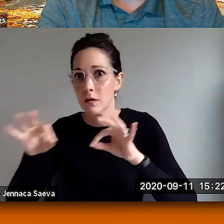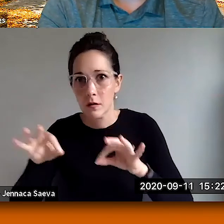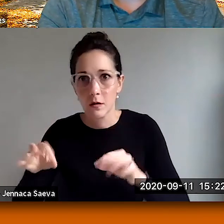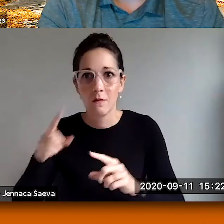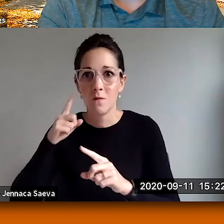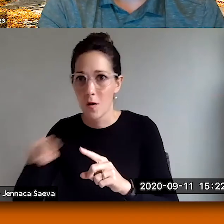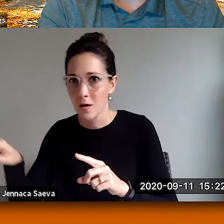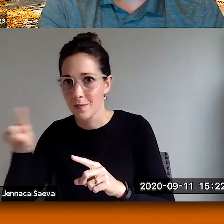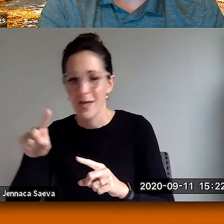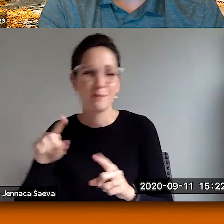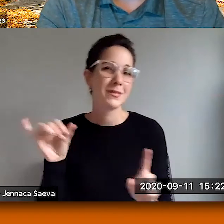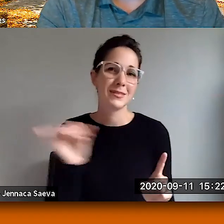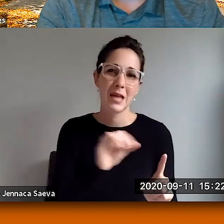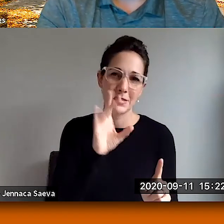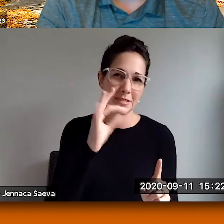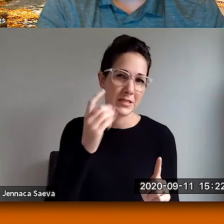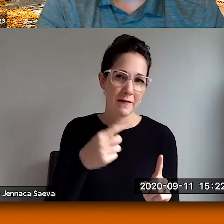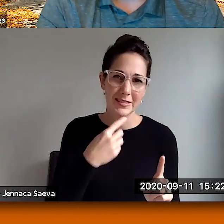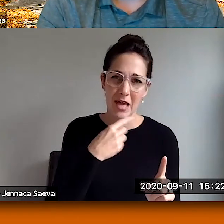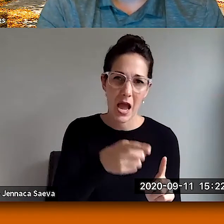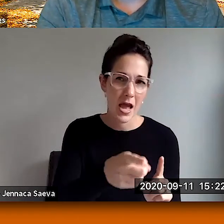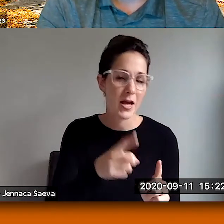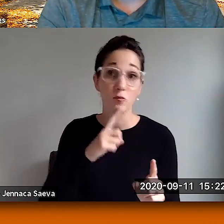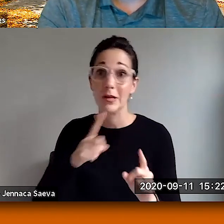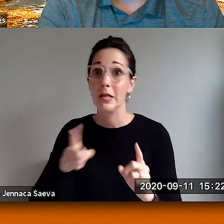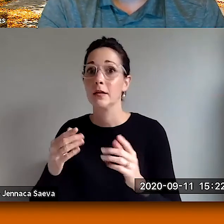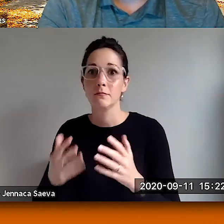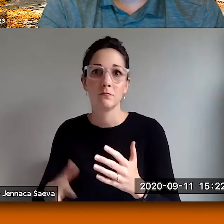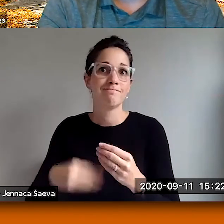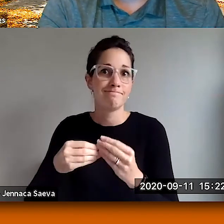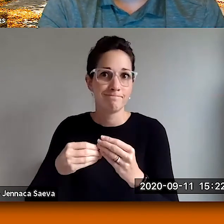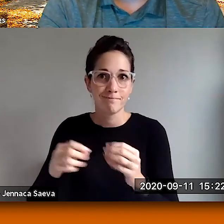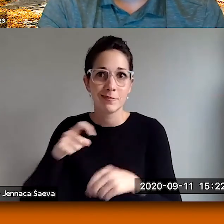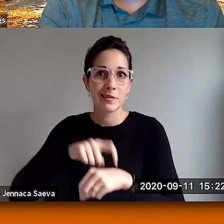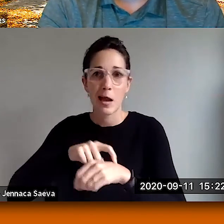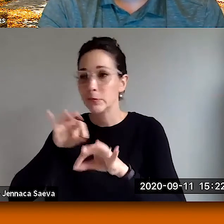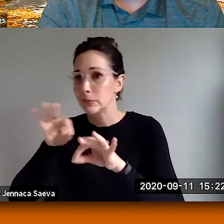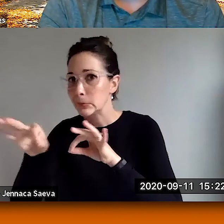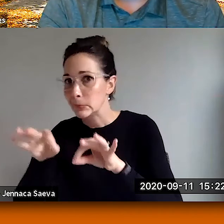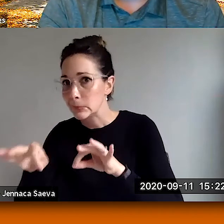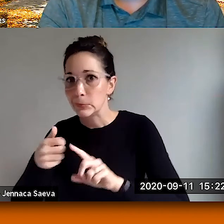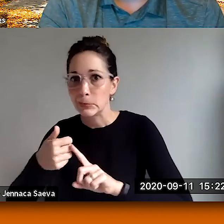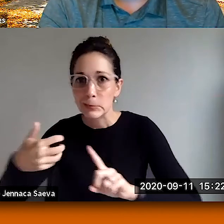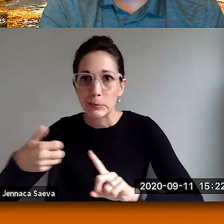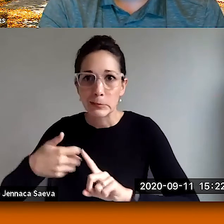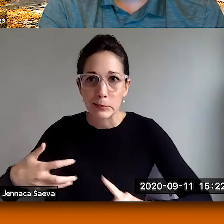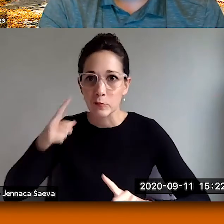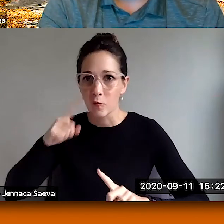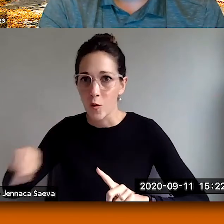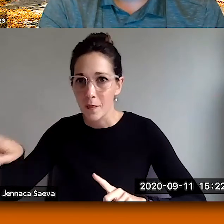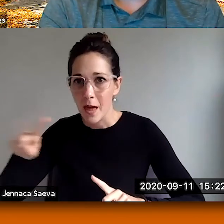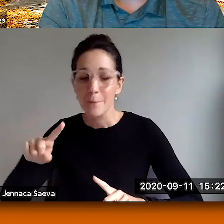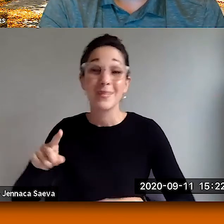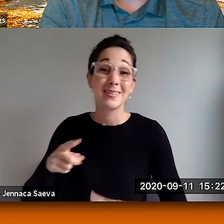and just a little bit more time to explain those things. And it might result in them being a little bit higher of a risk when they fill out that risk assessment,